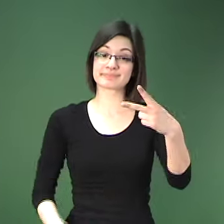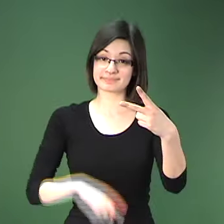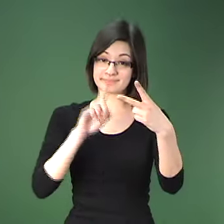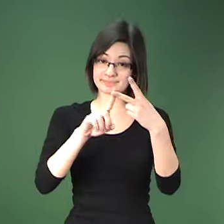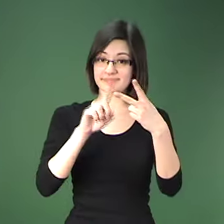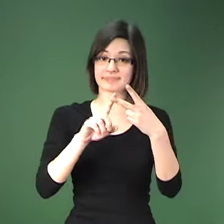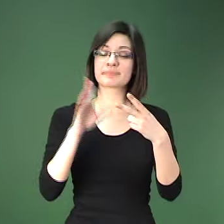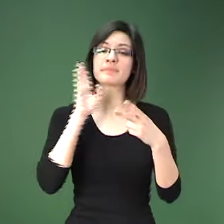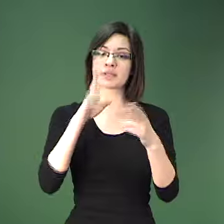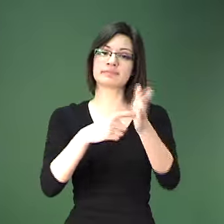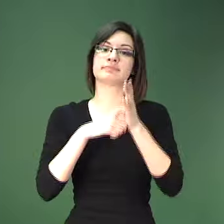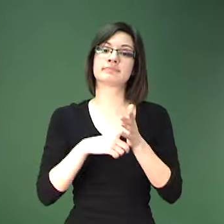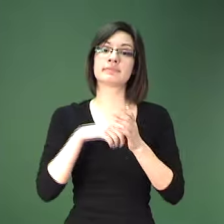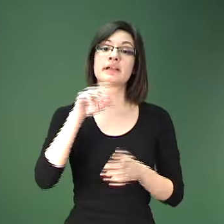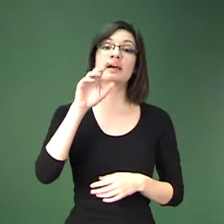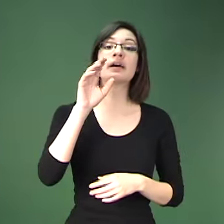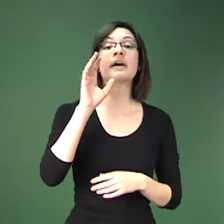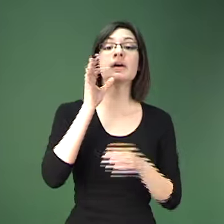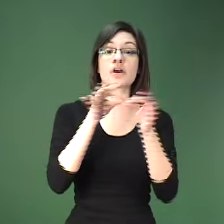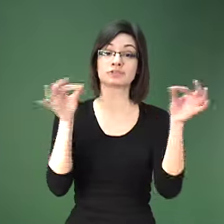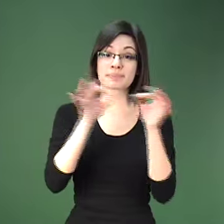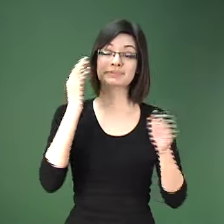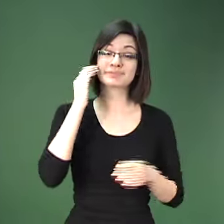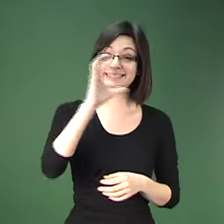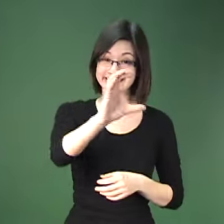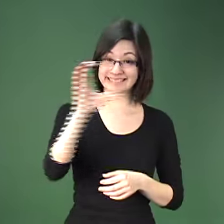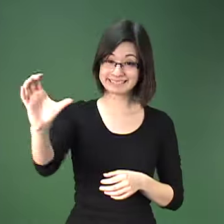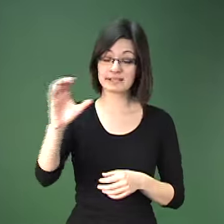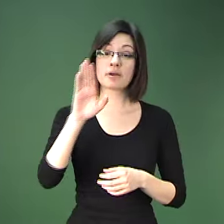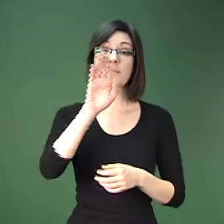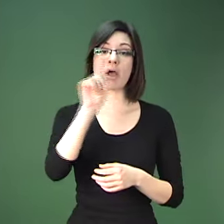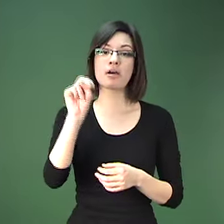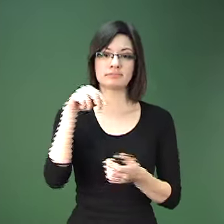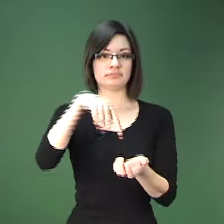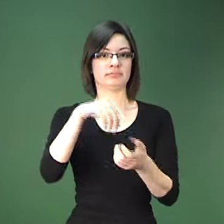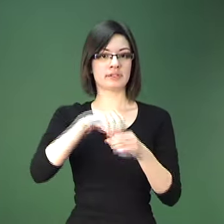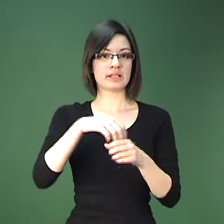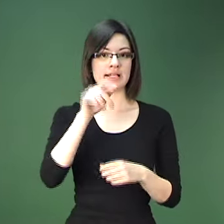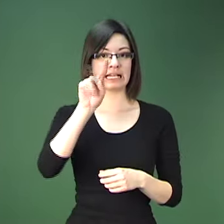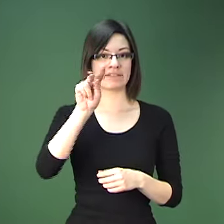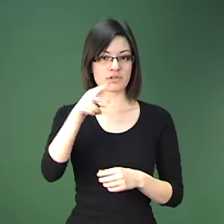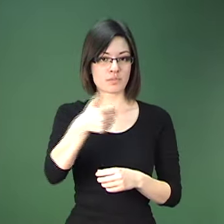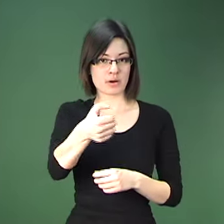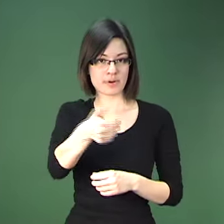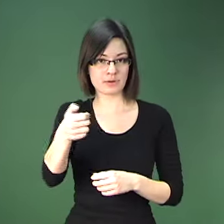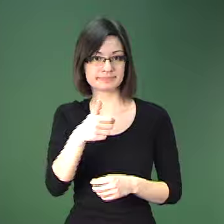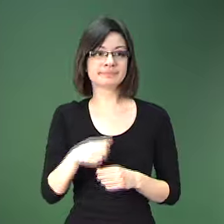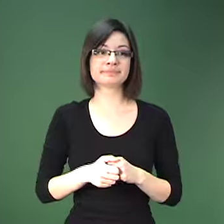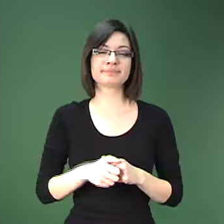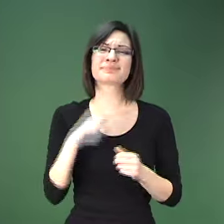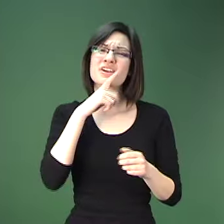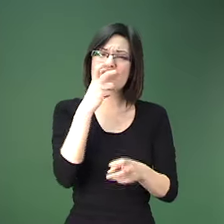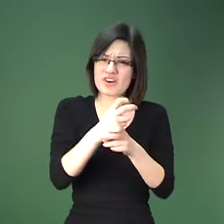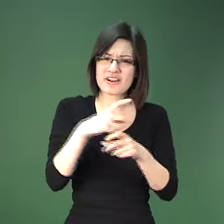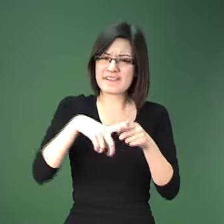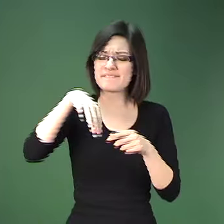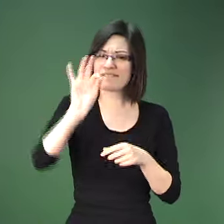Closed captioned (CC) buttons must be on TV remote controls